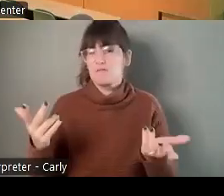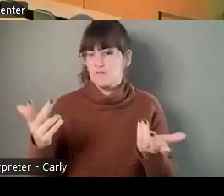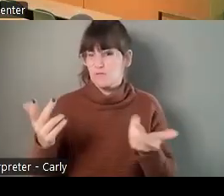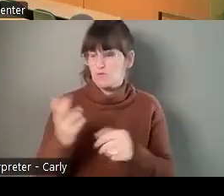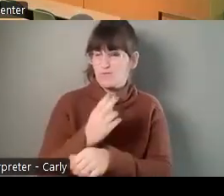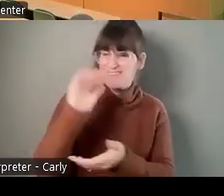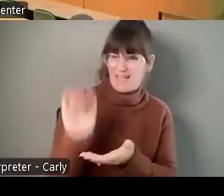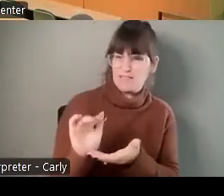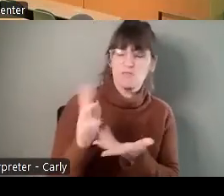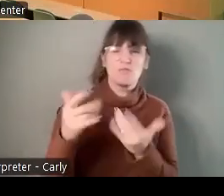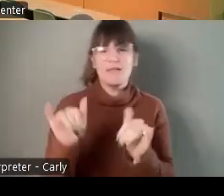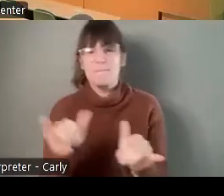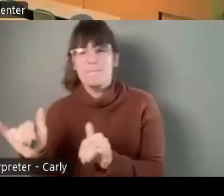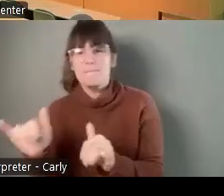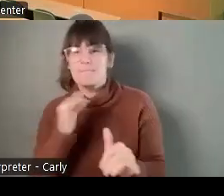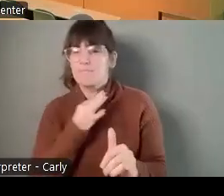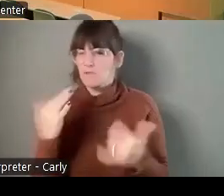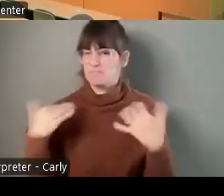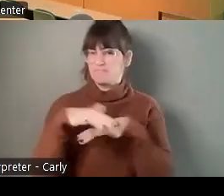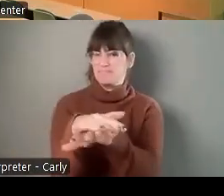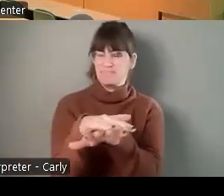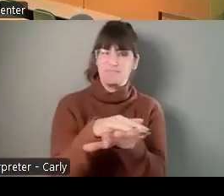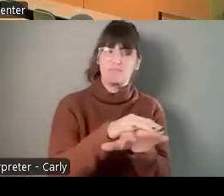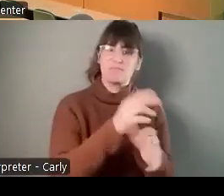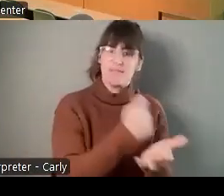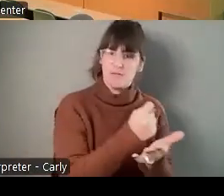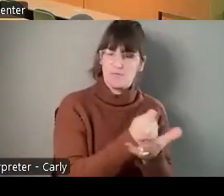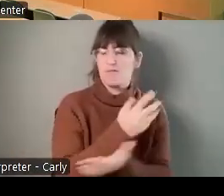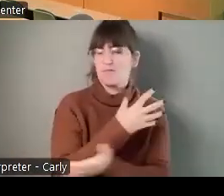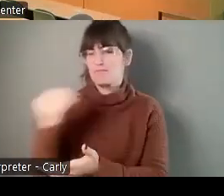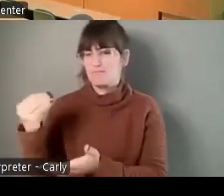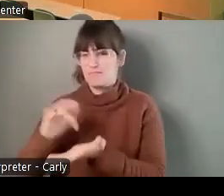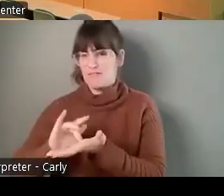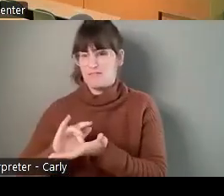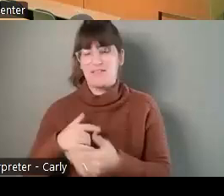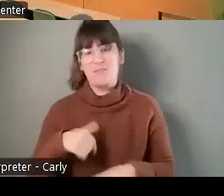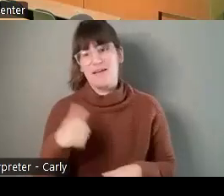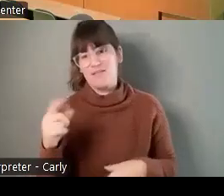I was just kind of curious about the integration of medication? And then my only other question is